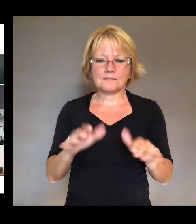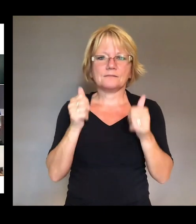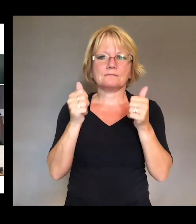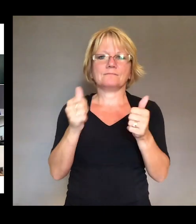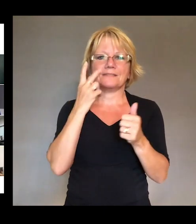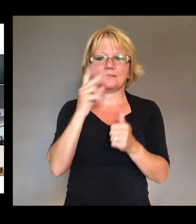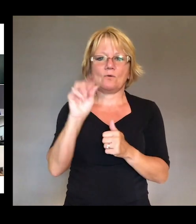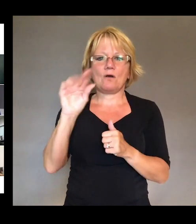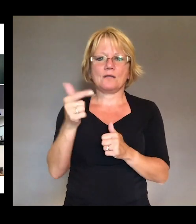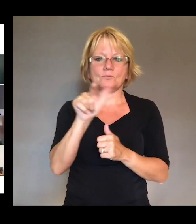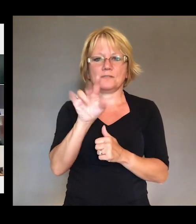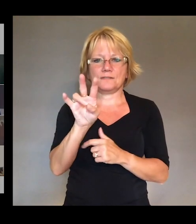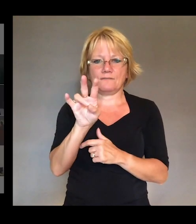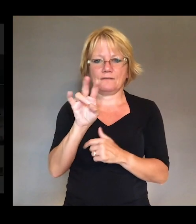And I'll see you on August 27th.